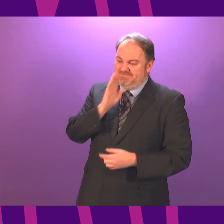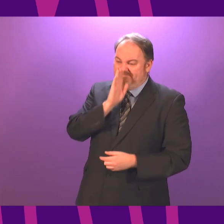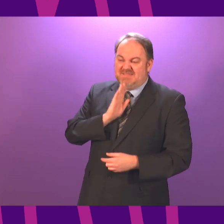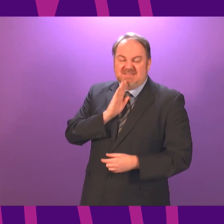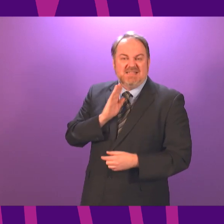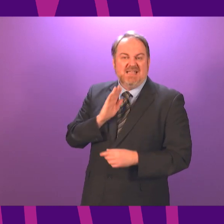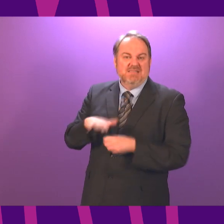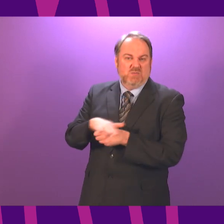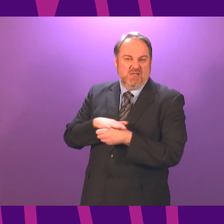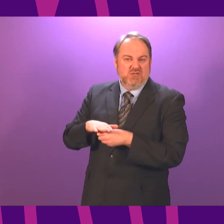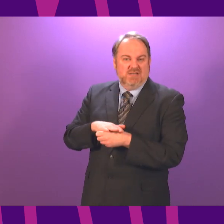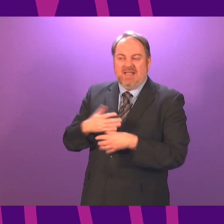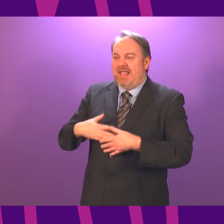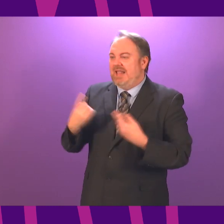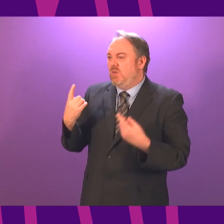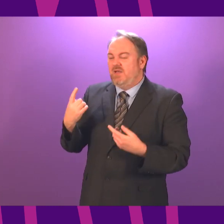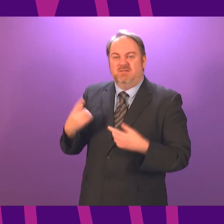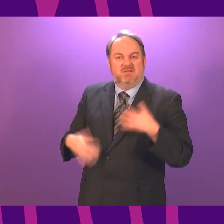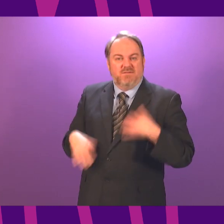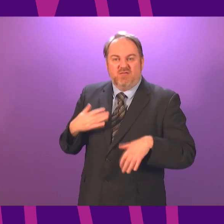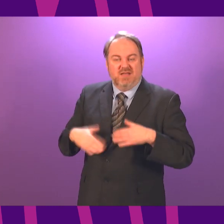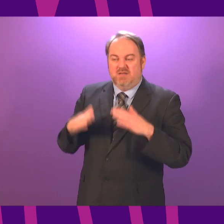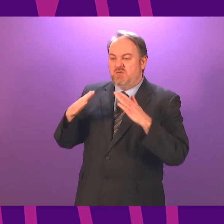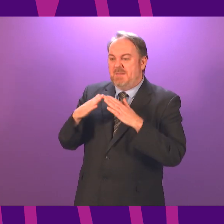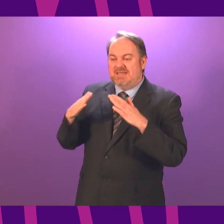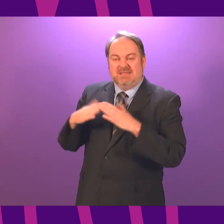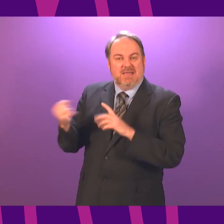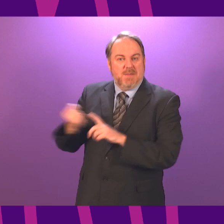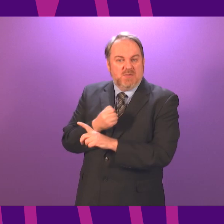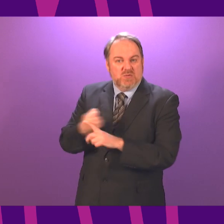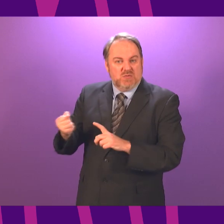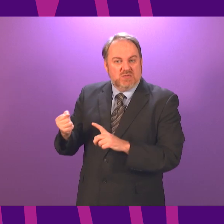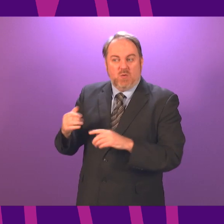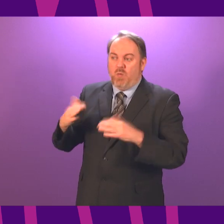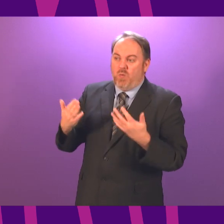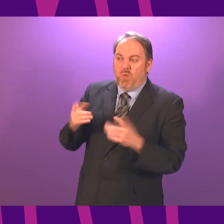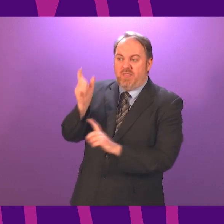when any victim of domestic abuse does not, for whatever reason, get the support that they need